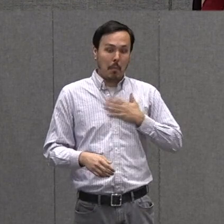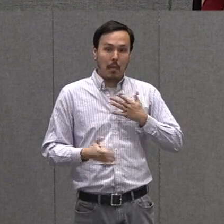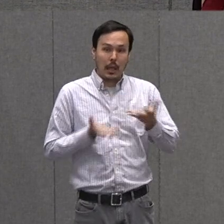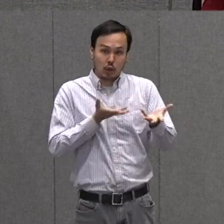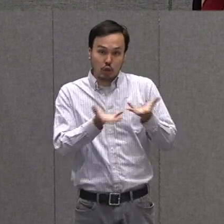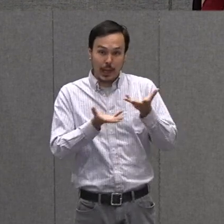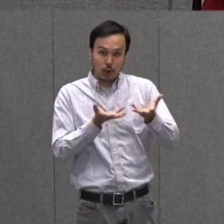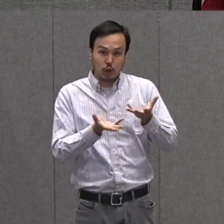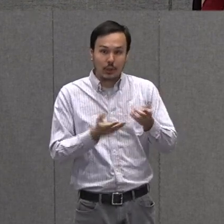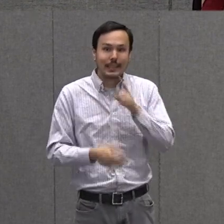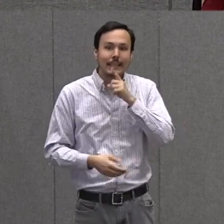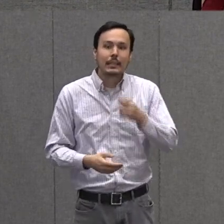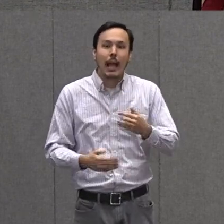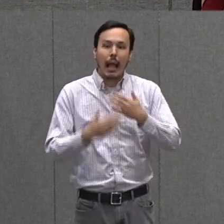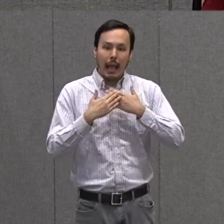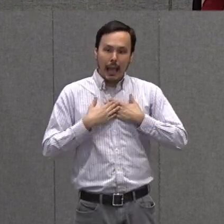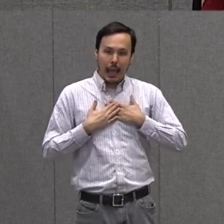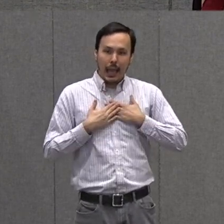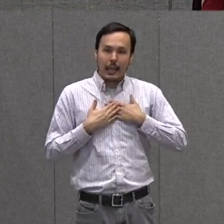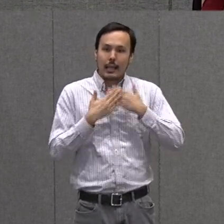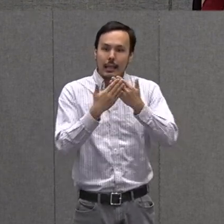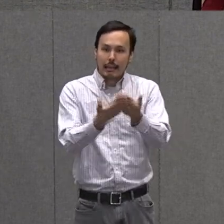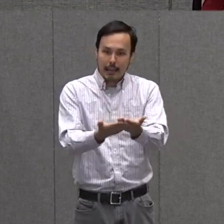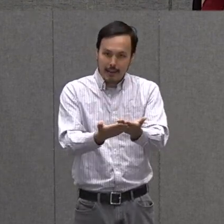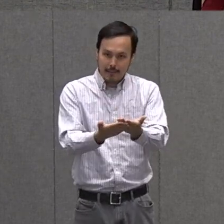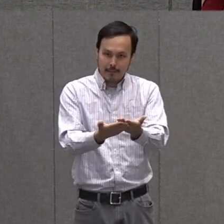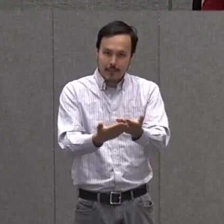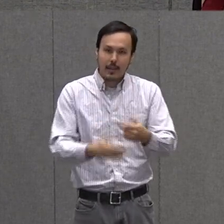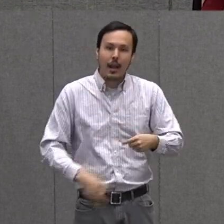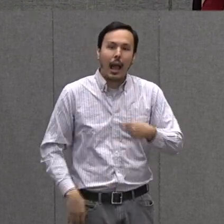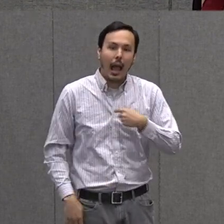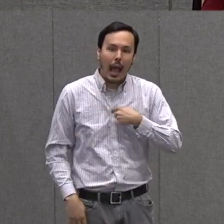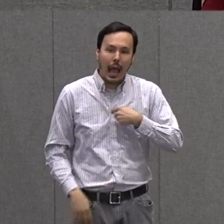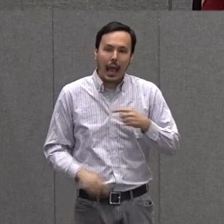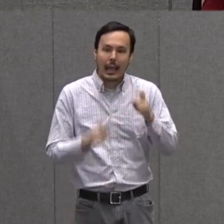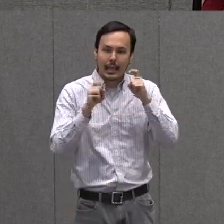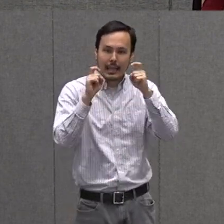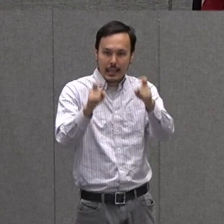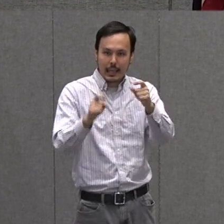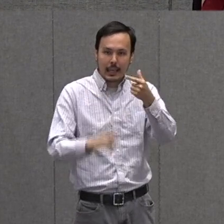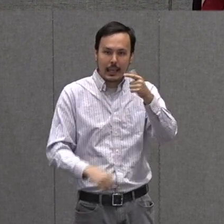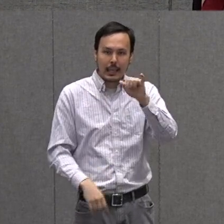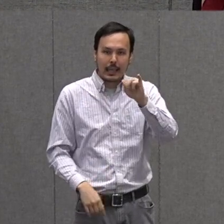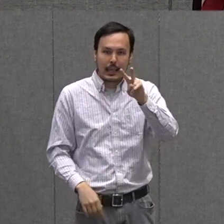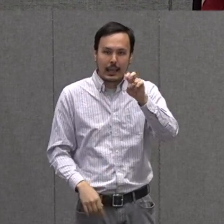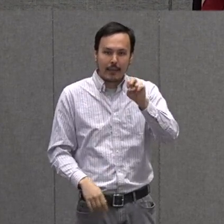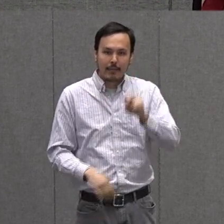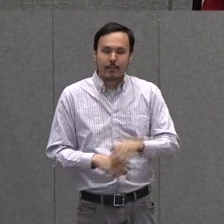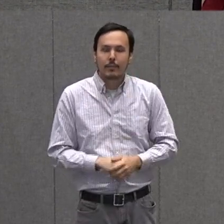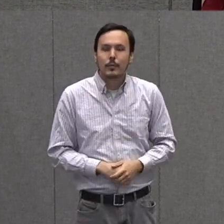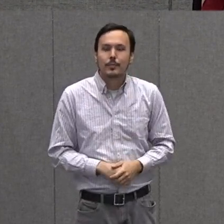Volunteer, I give. We're going to explore this word